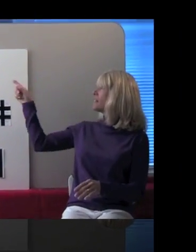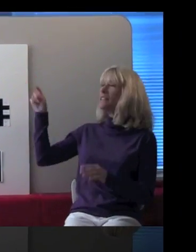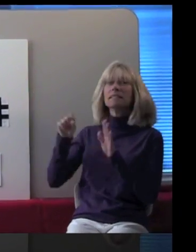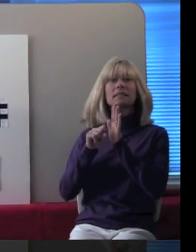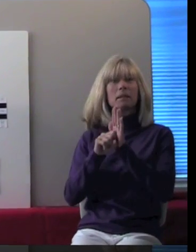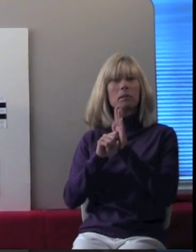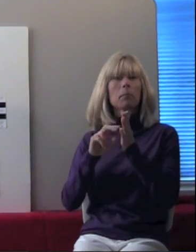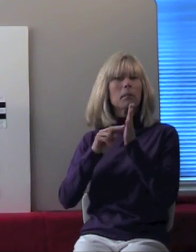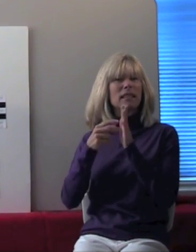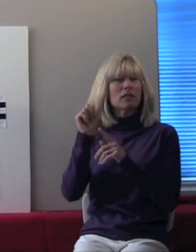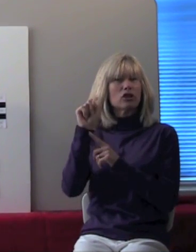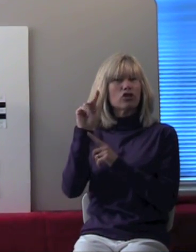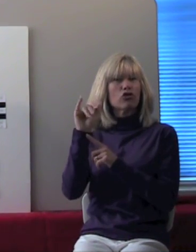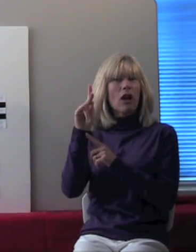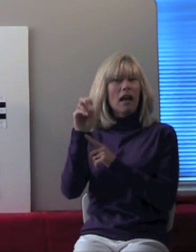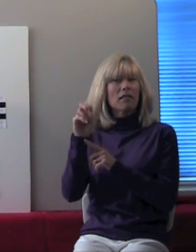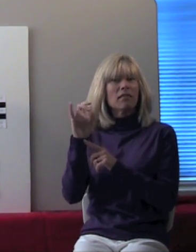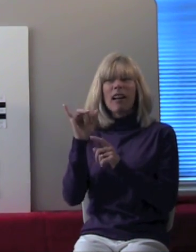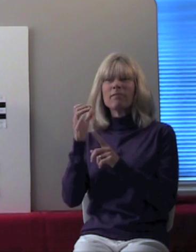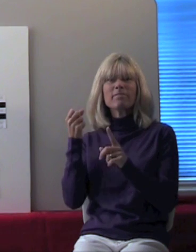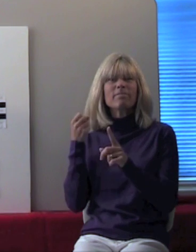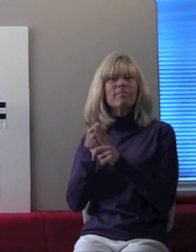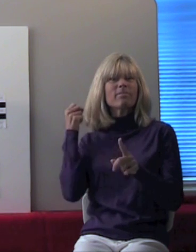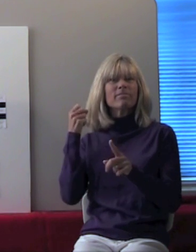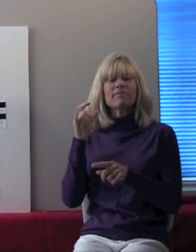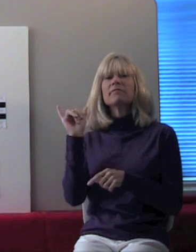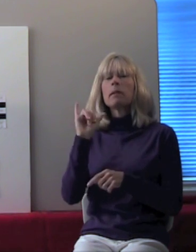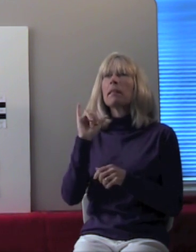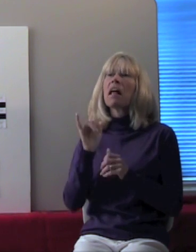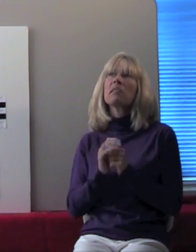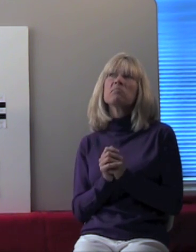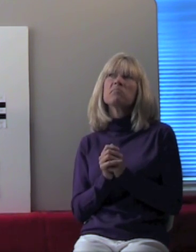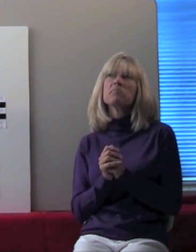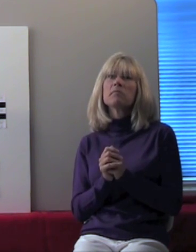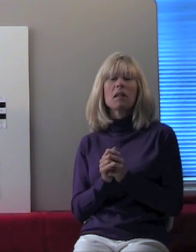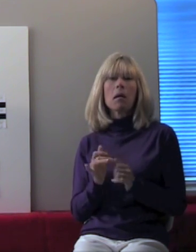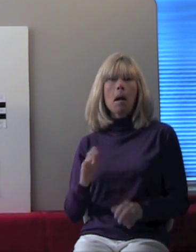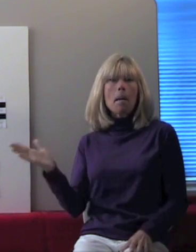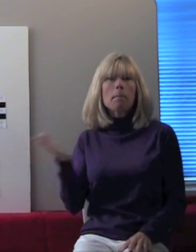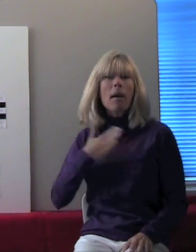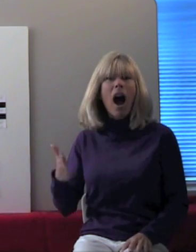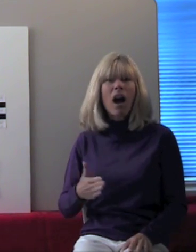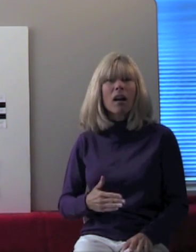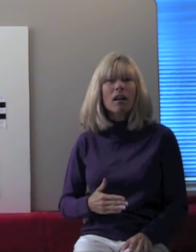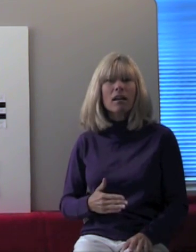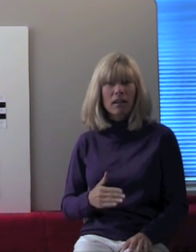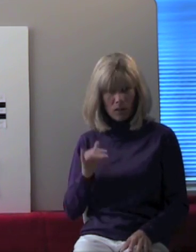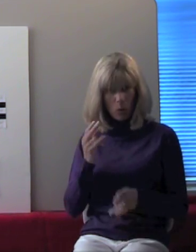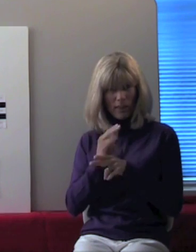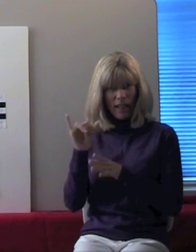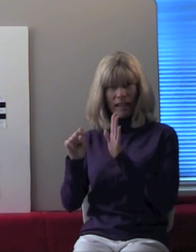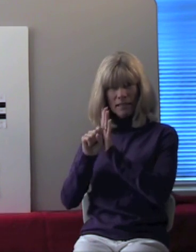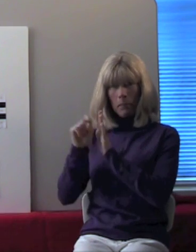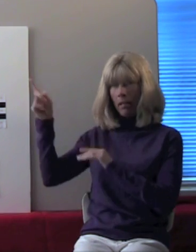This symbol is the Strike Contact, a hit, like with a very emphasized MINE.